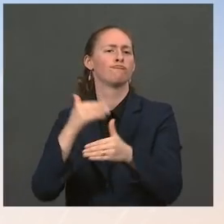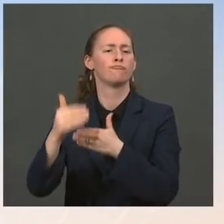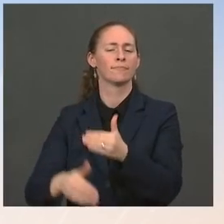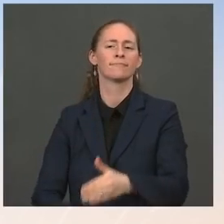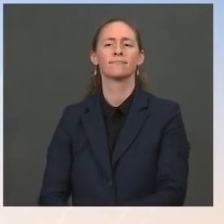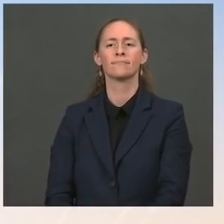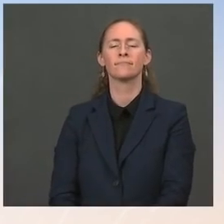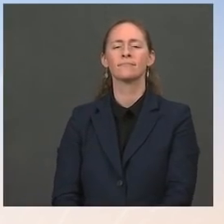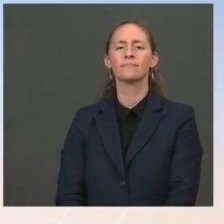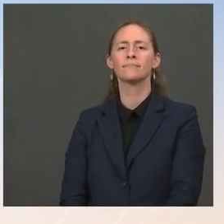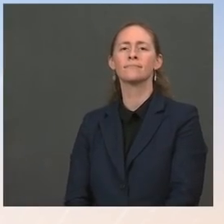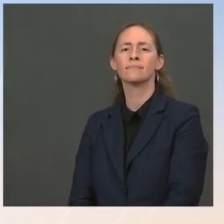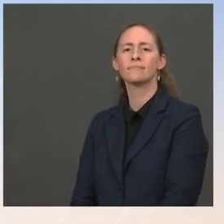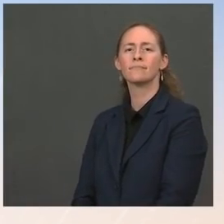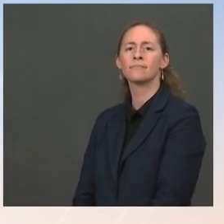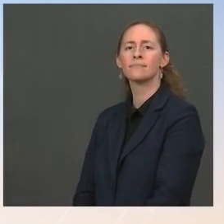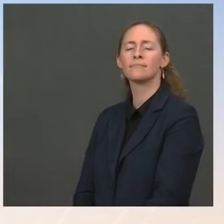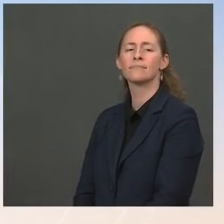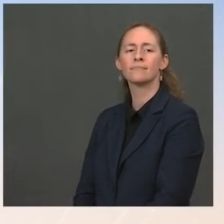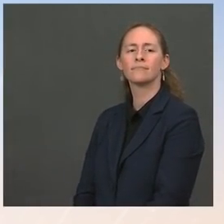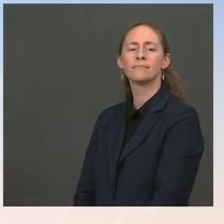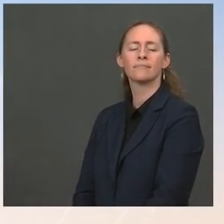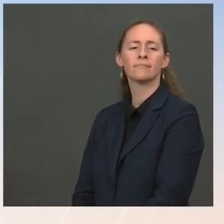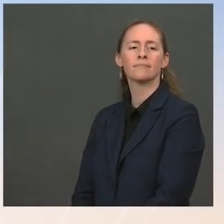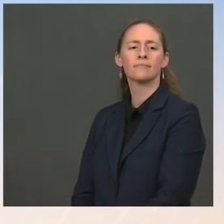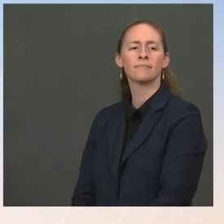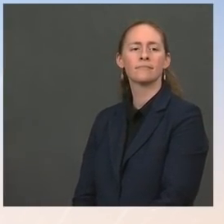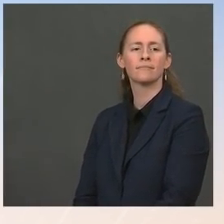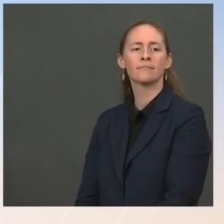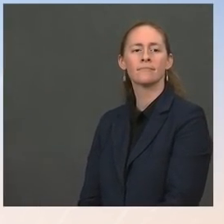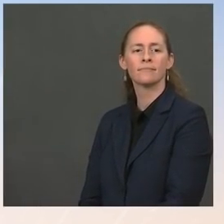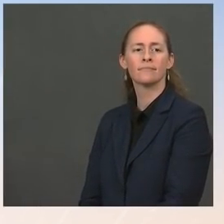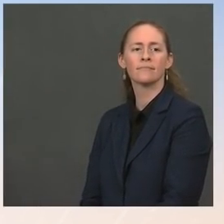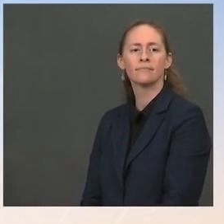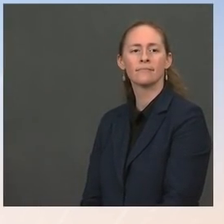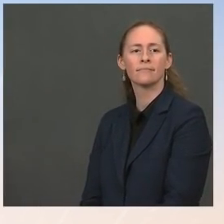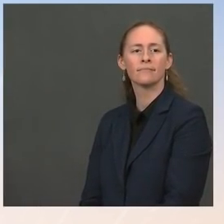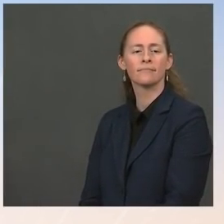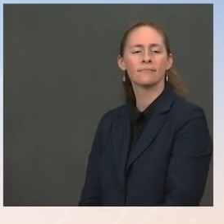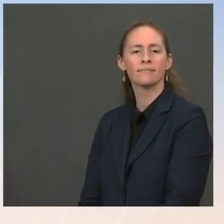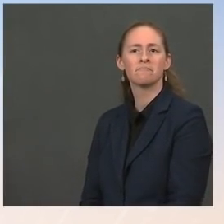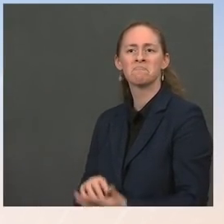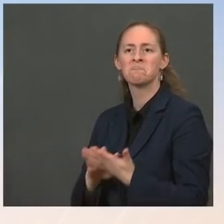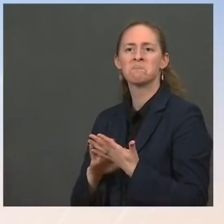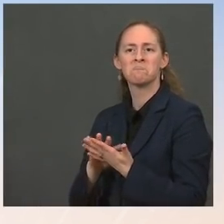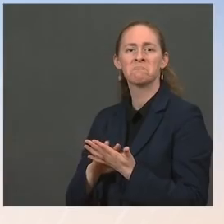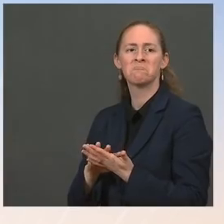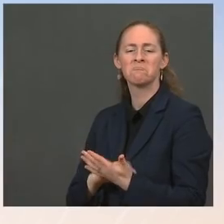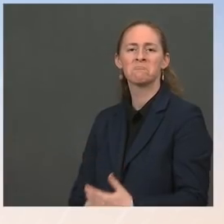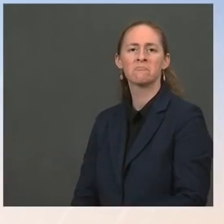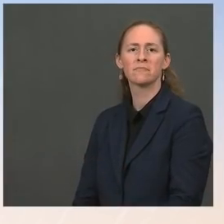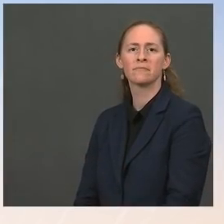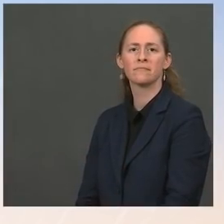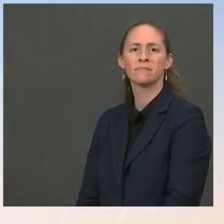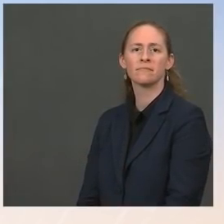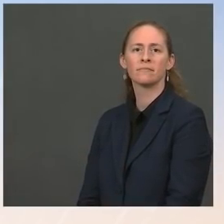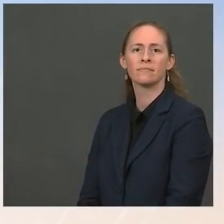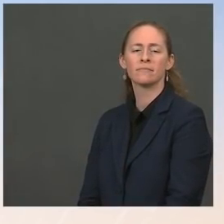The Press: Hi. I was just wanting to talk to you about food shortages real quick. I'm not sure if you were looking here. But I just wanted to say that, on food shortages,